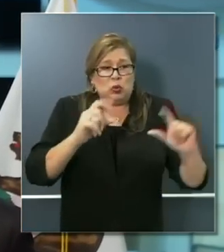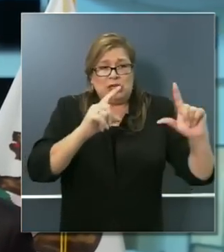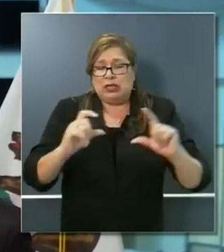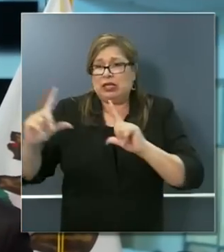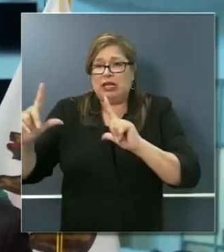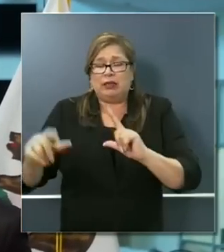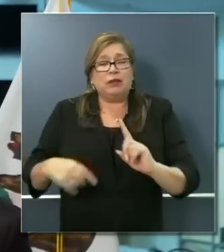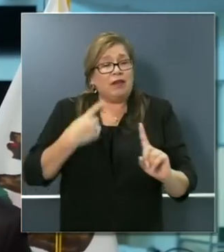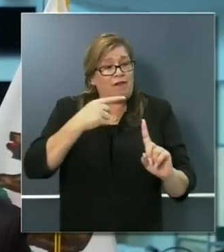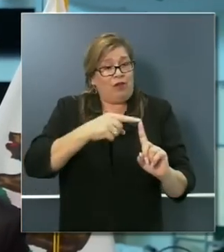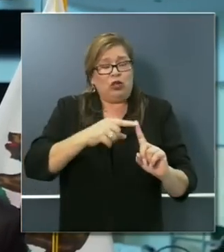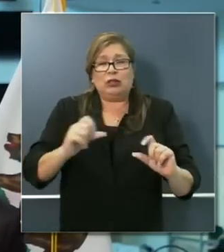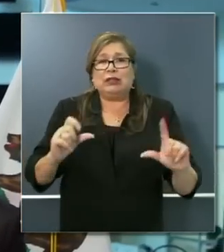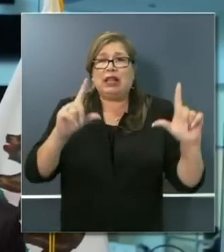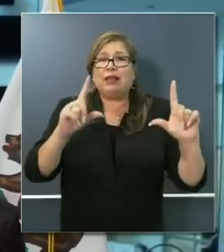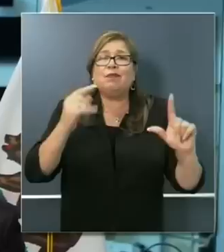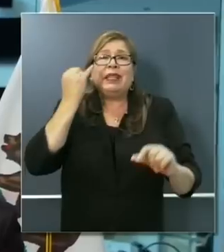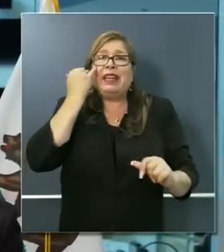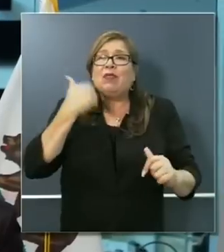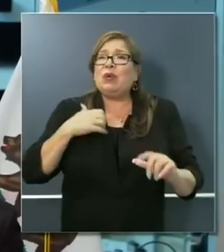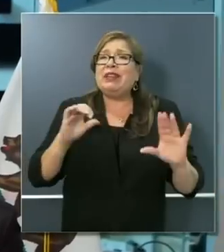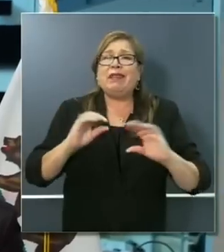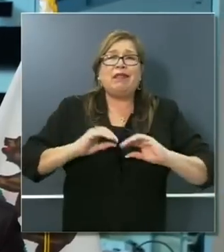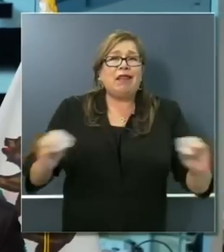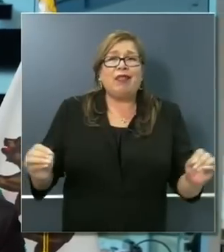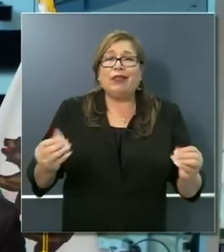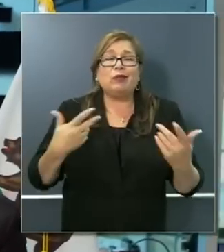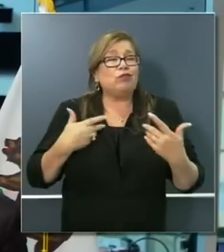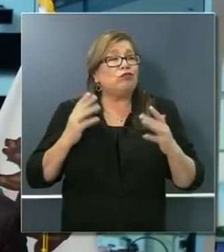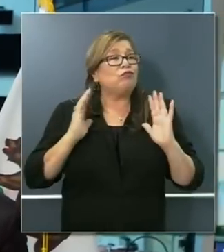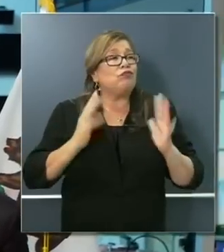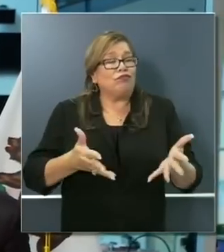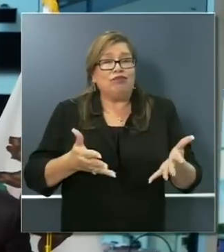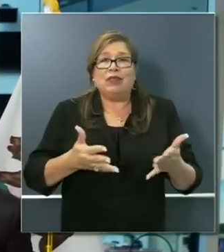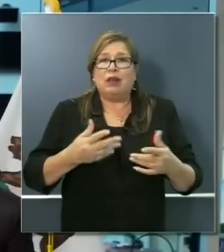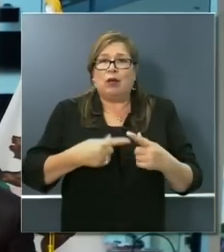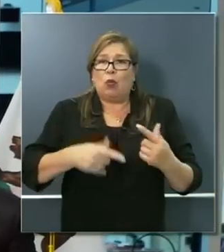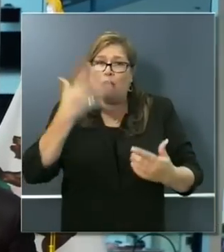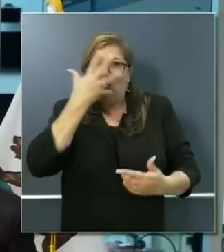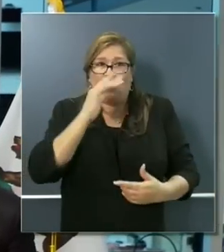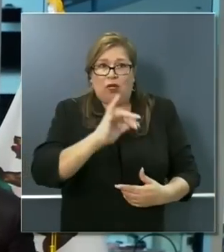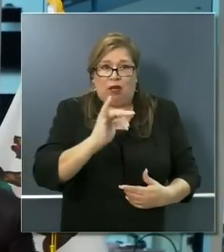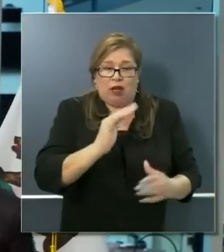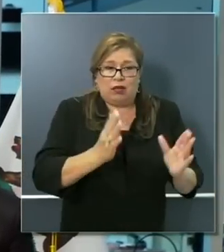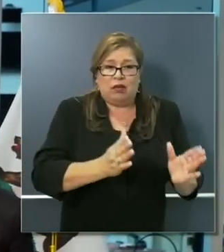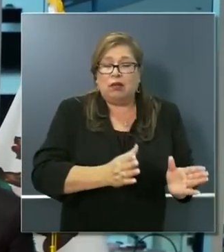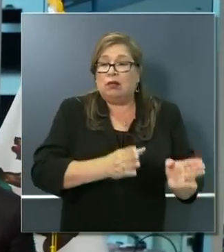AS THE GOVERNOR SAID, I WILL WALK YOU THROUGH TWO SLIDES